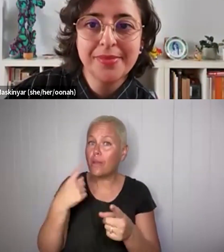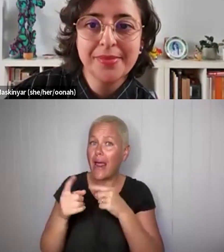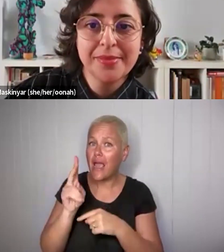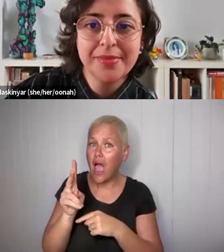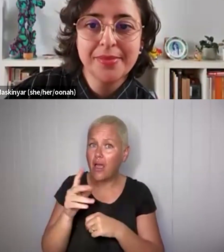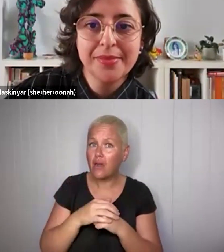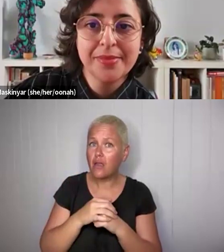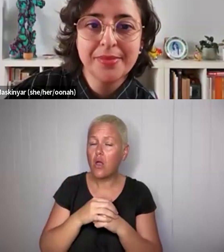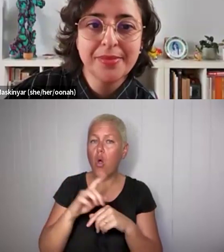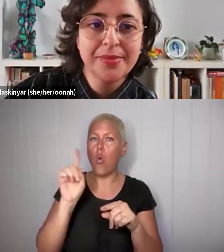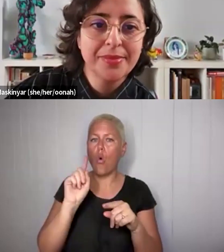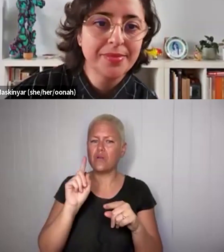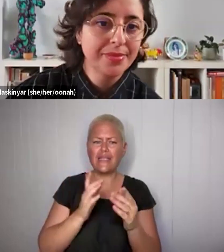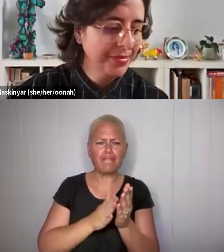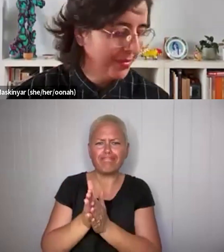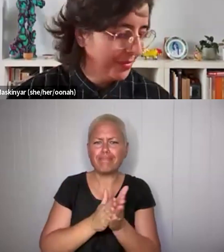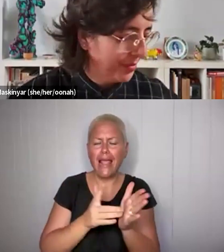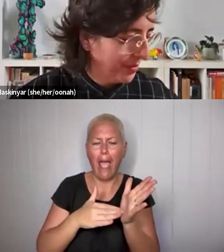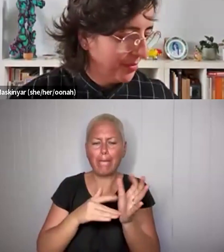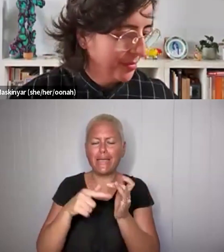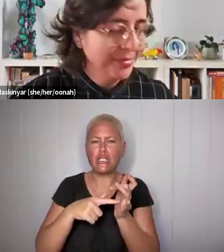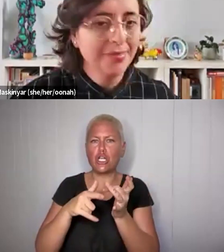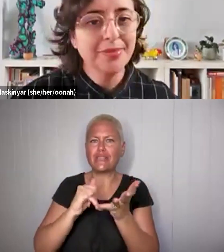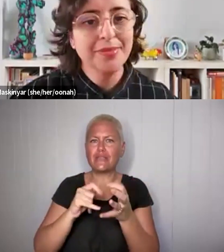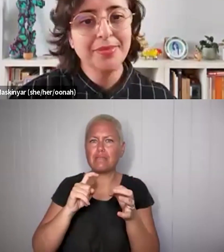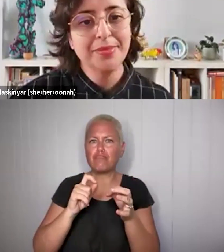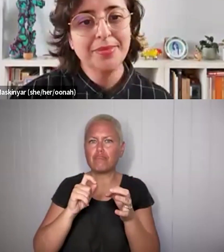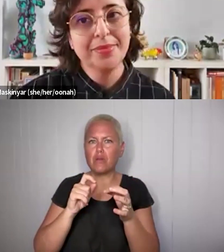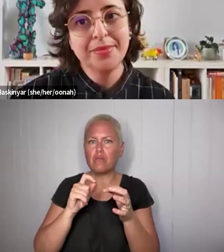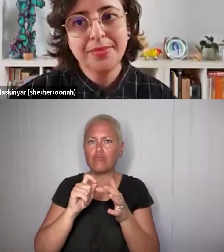'What is an ambitious project?' I think to unpack that.